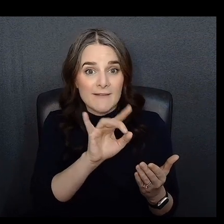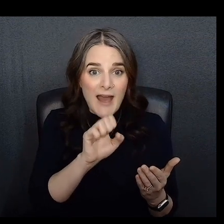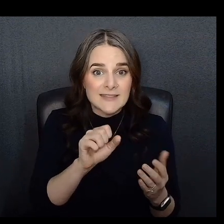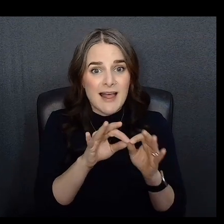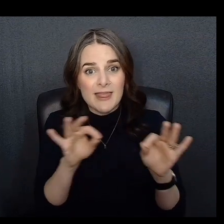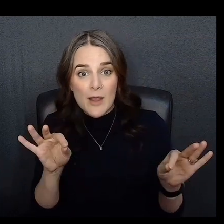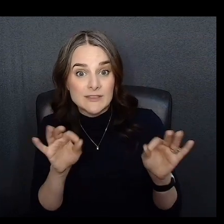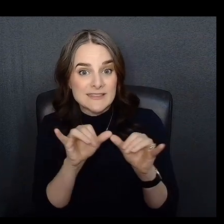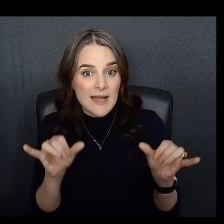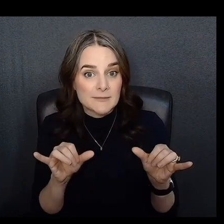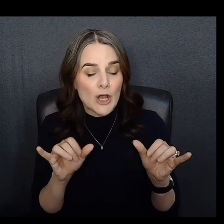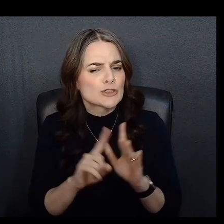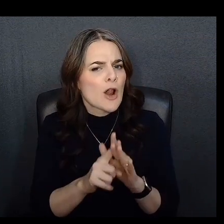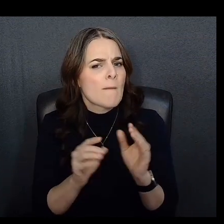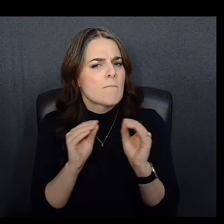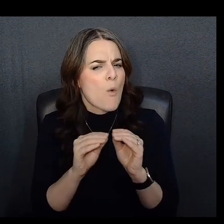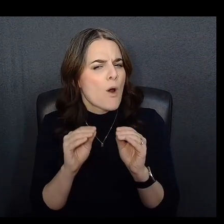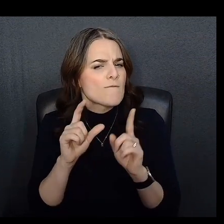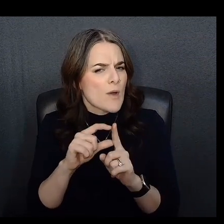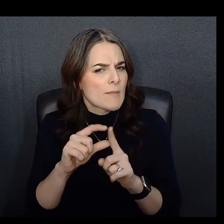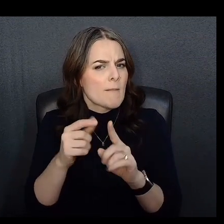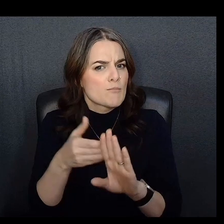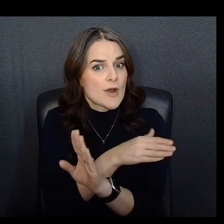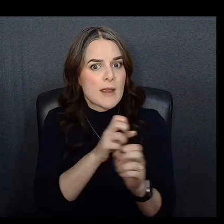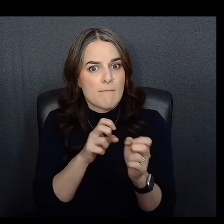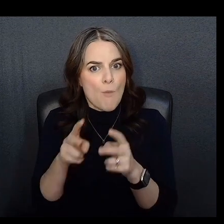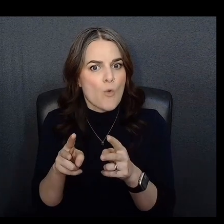starting to have more vocabulary pre-programmed on there.